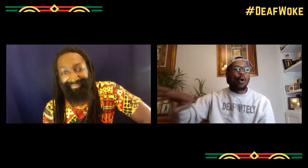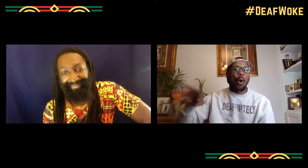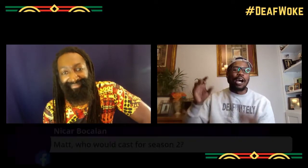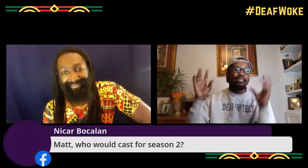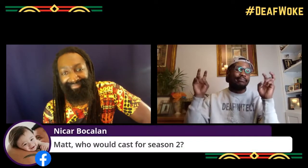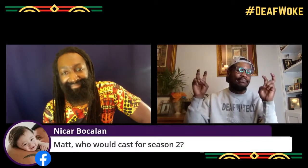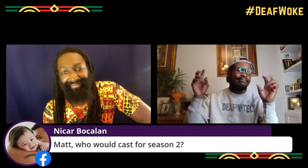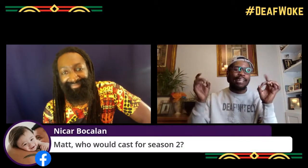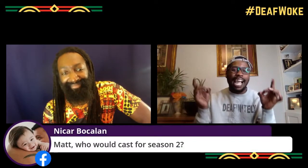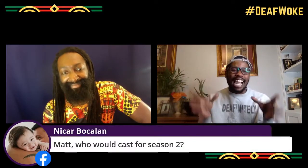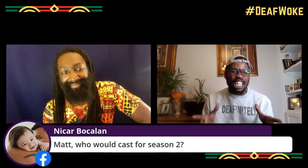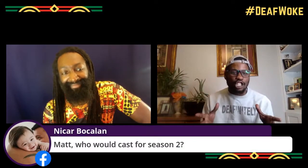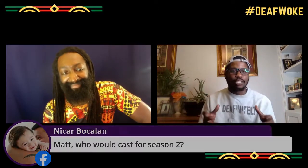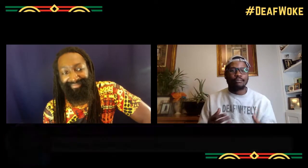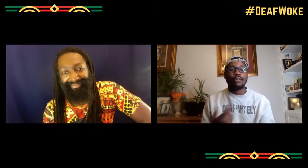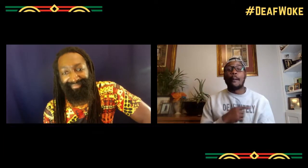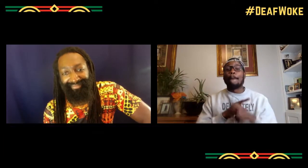the same as everyone else, but you know,